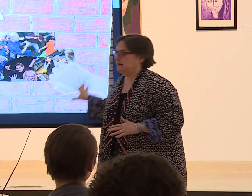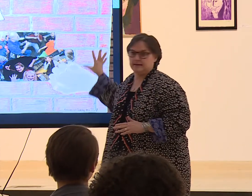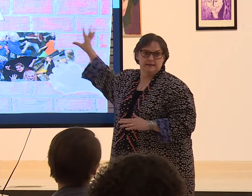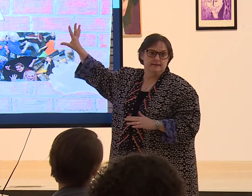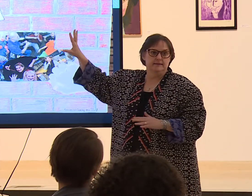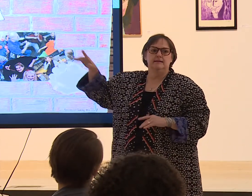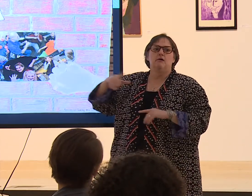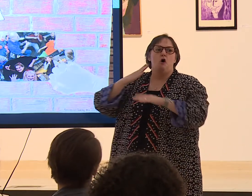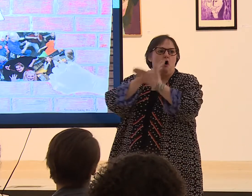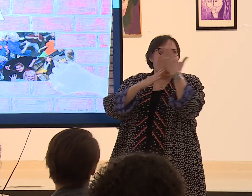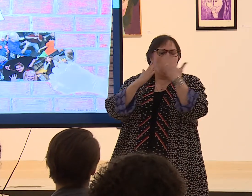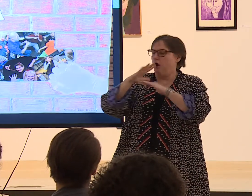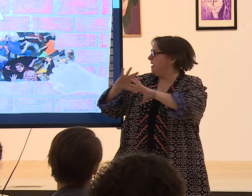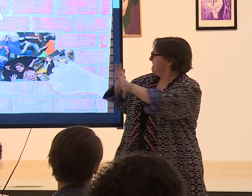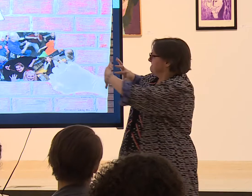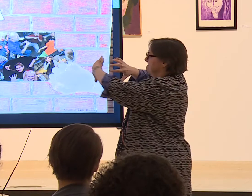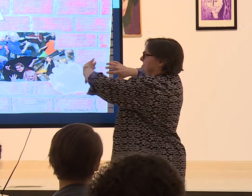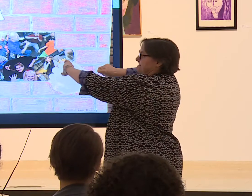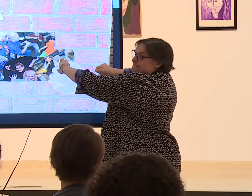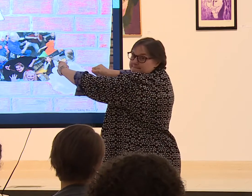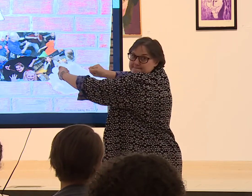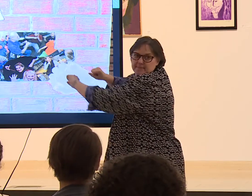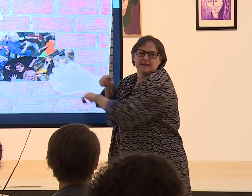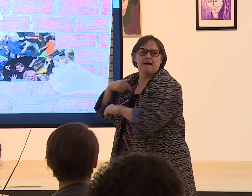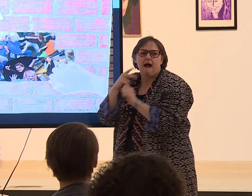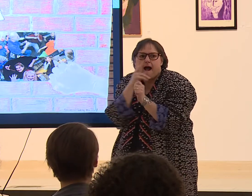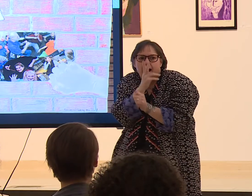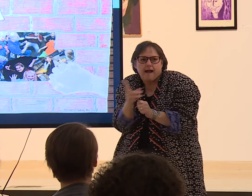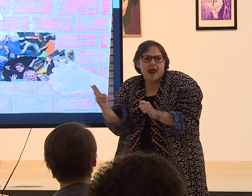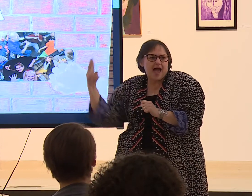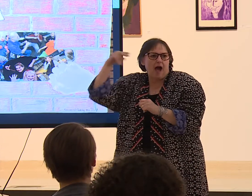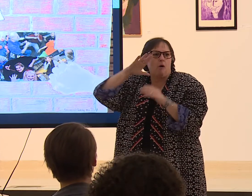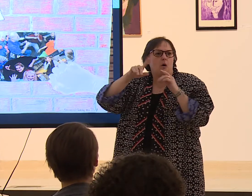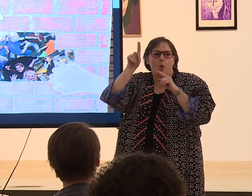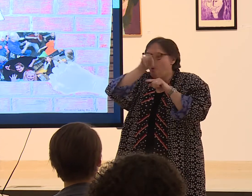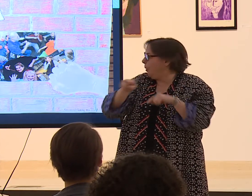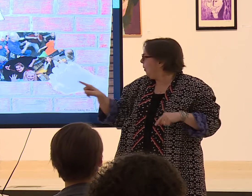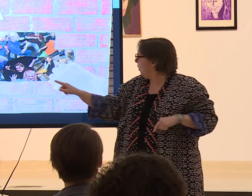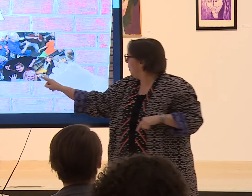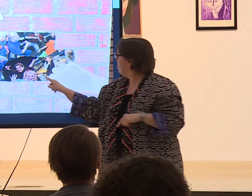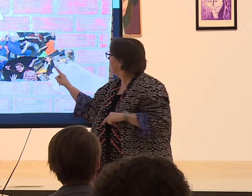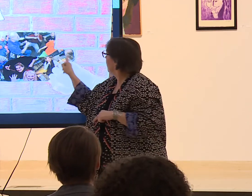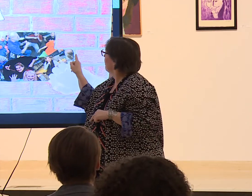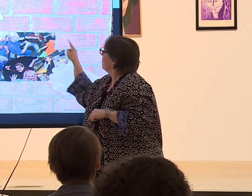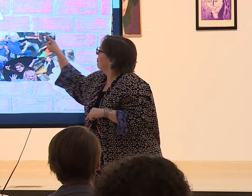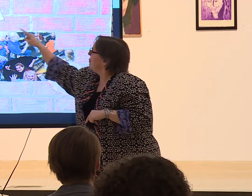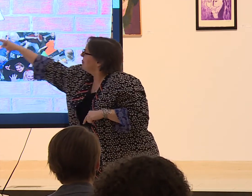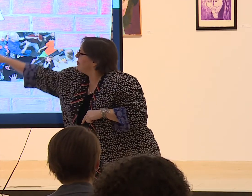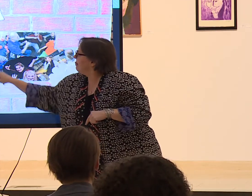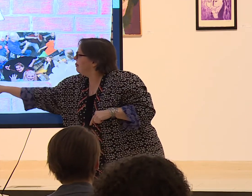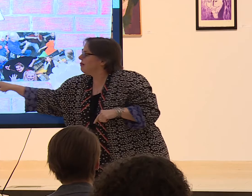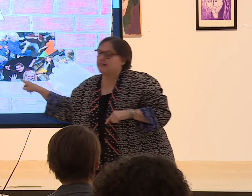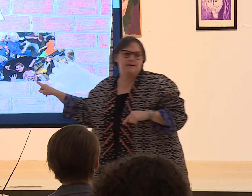in this work-- you see the hands, and I've cut out a space in the bricks,